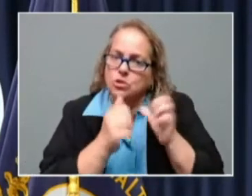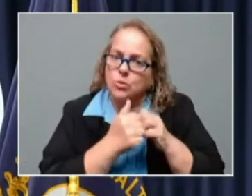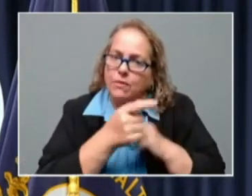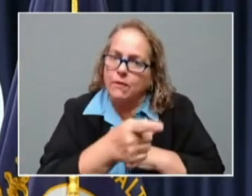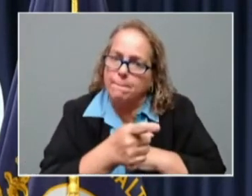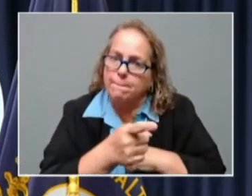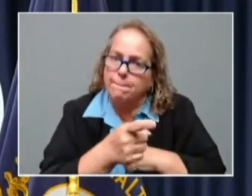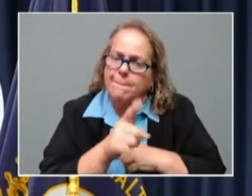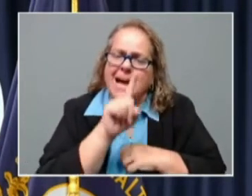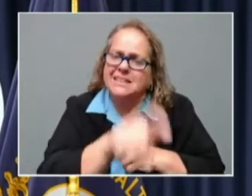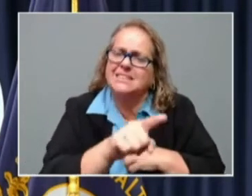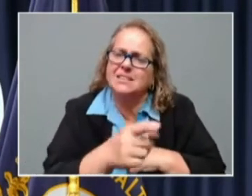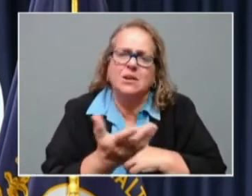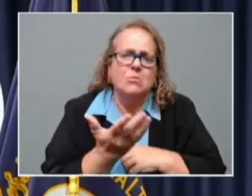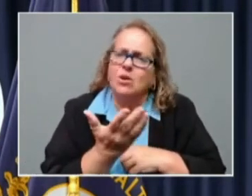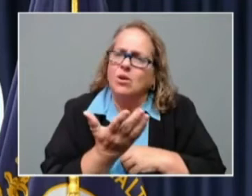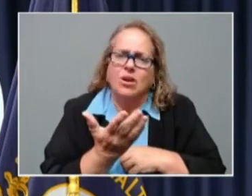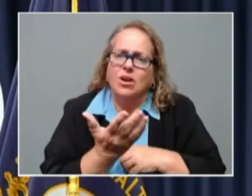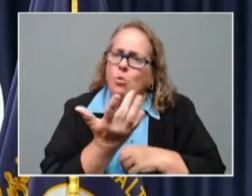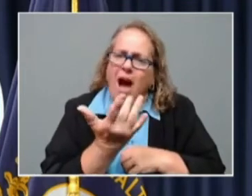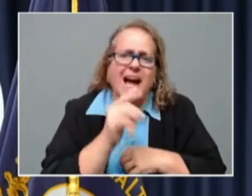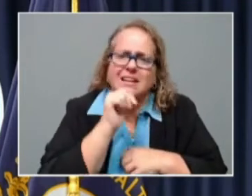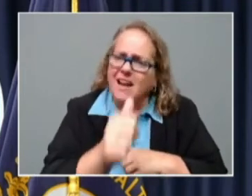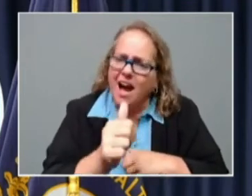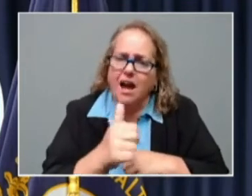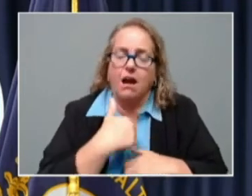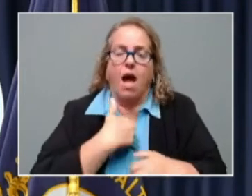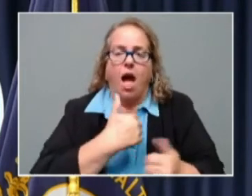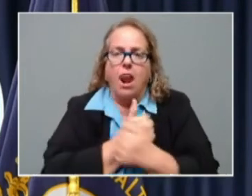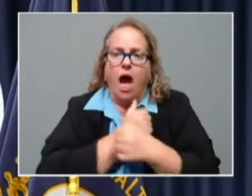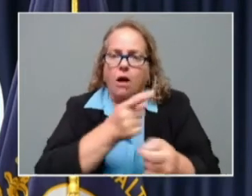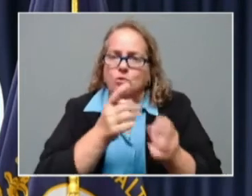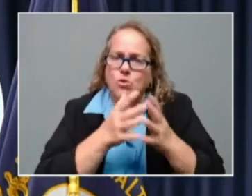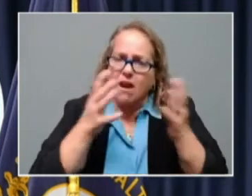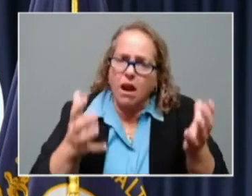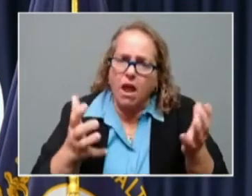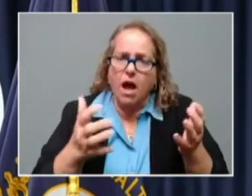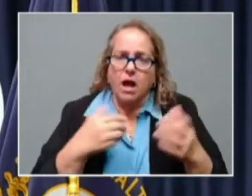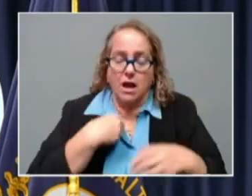person so much that you're willing to put your relationship on the line. I